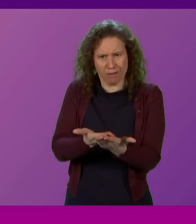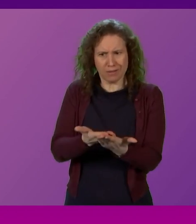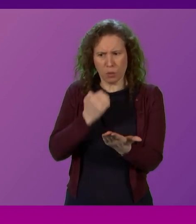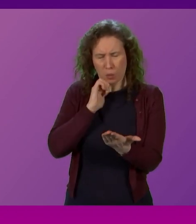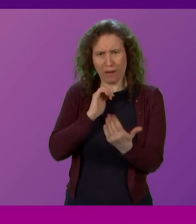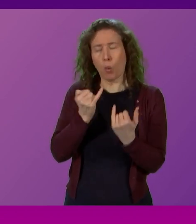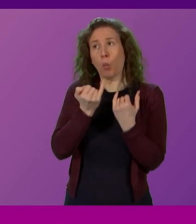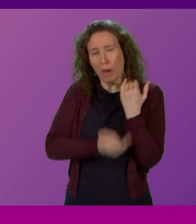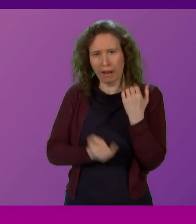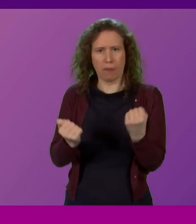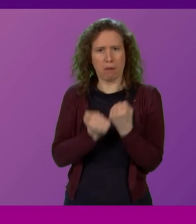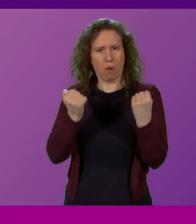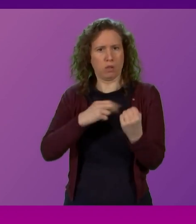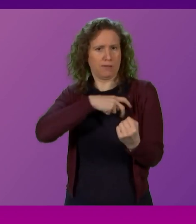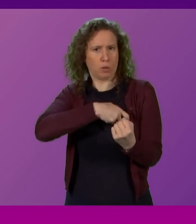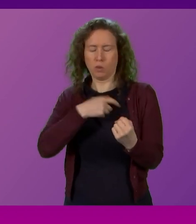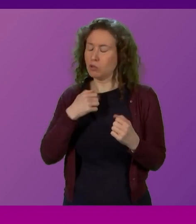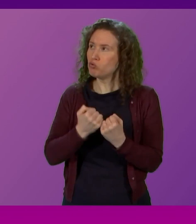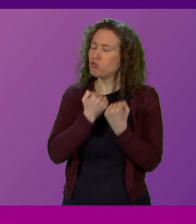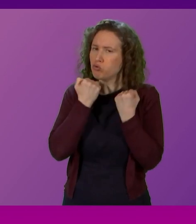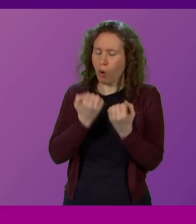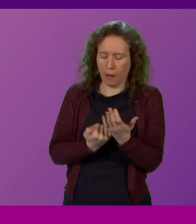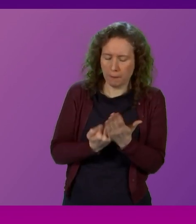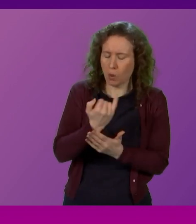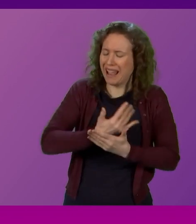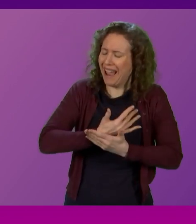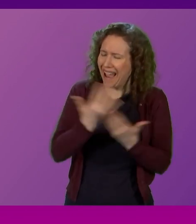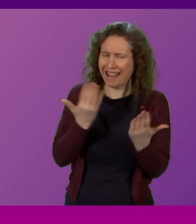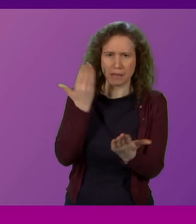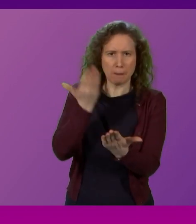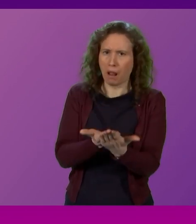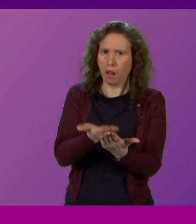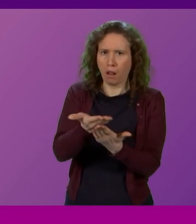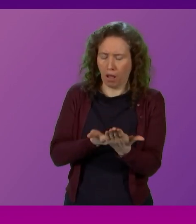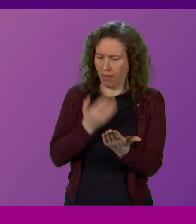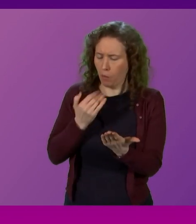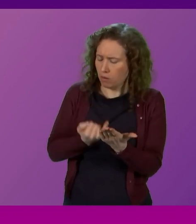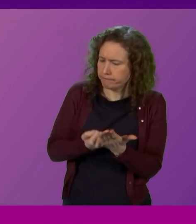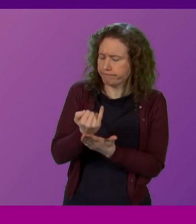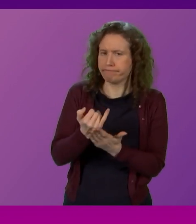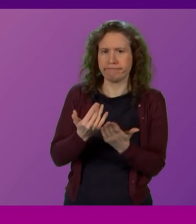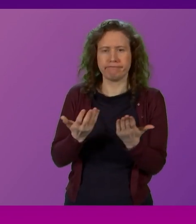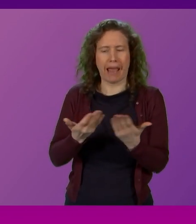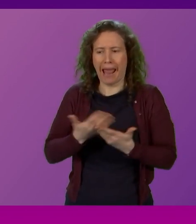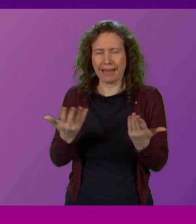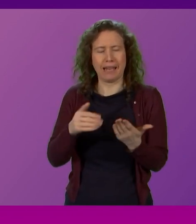We strongly oppose any bill that undermines legitimate trade union activity and does not